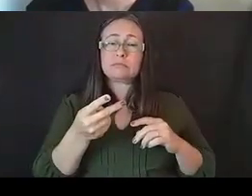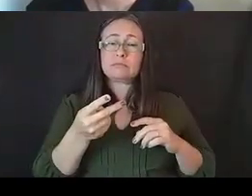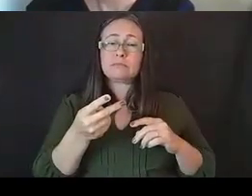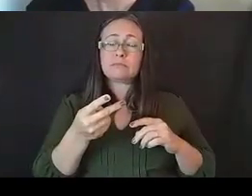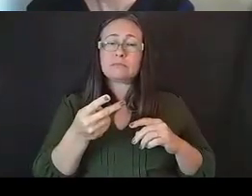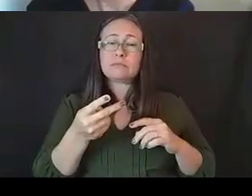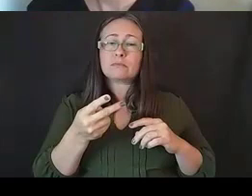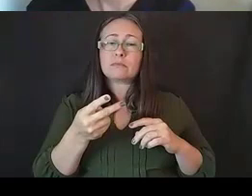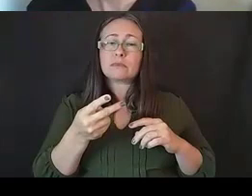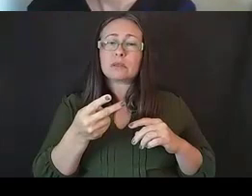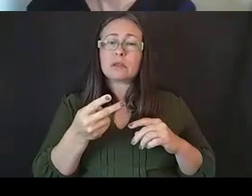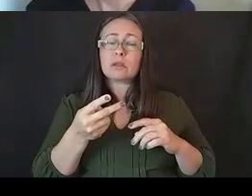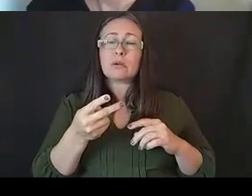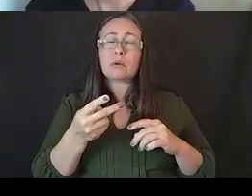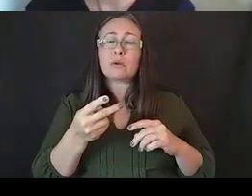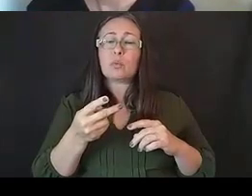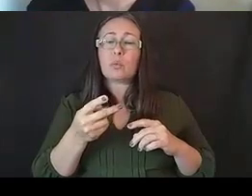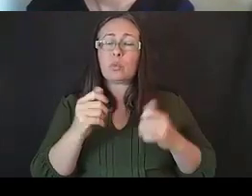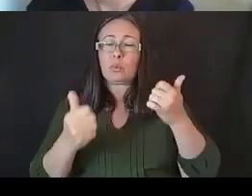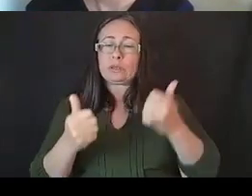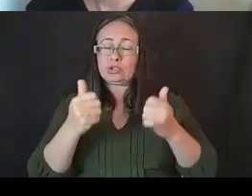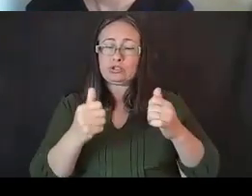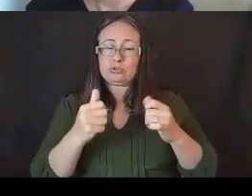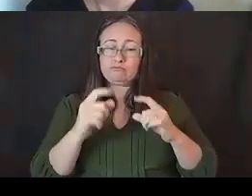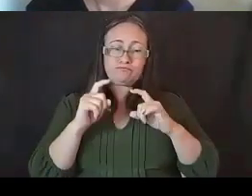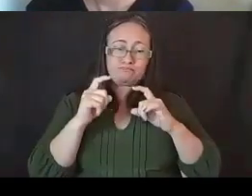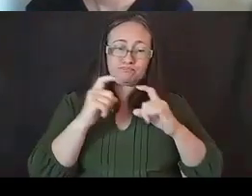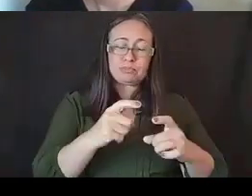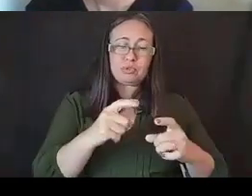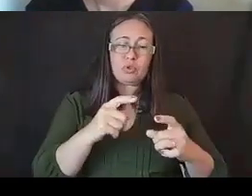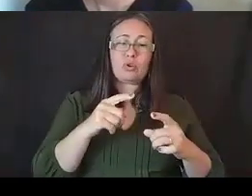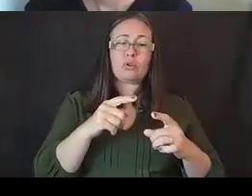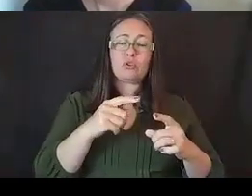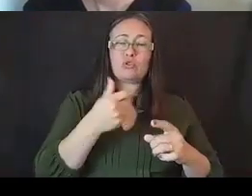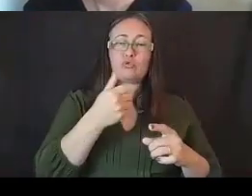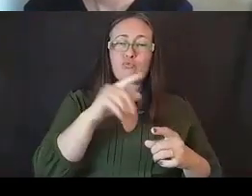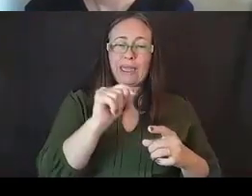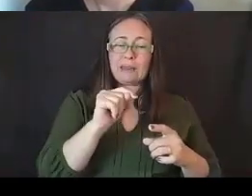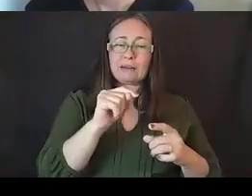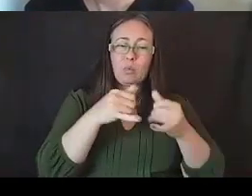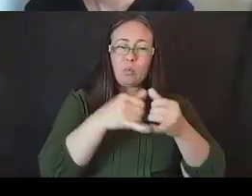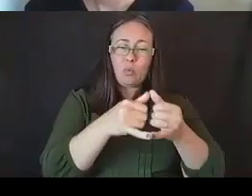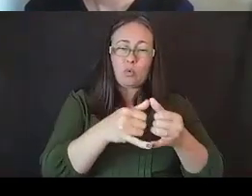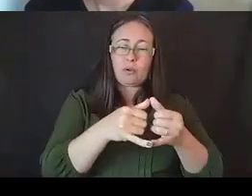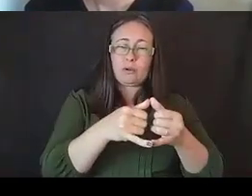the application went to. Which can be useful as you're potentially thinking